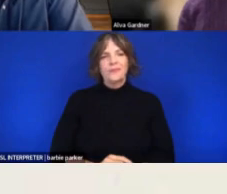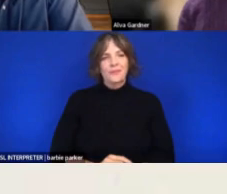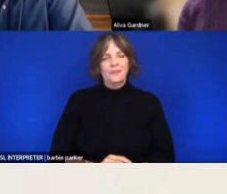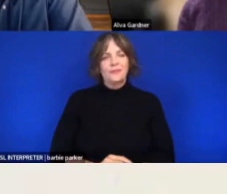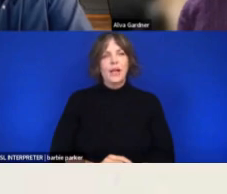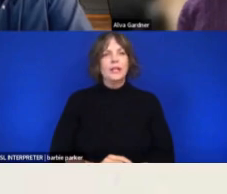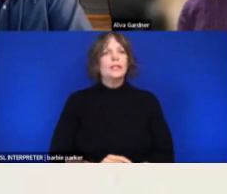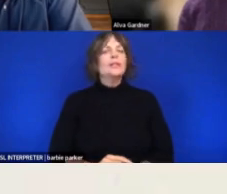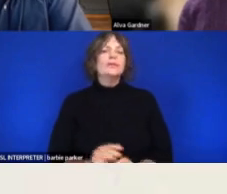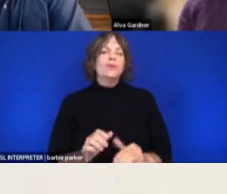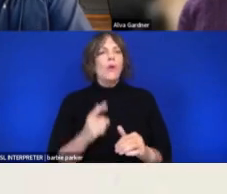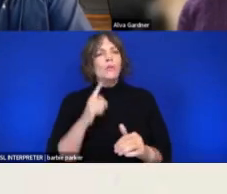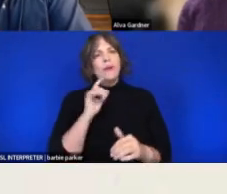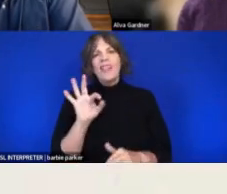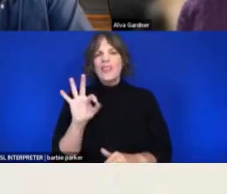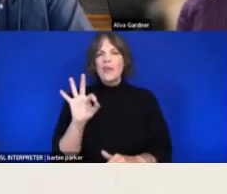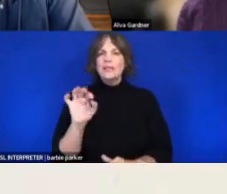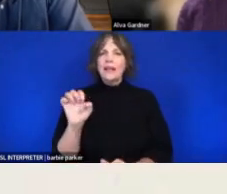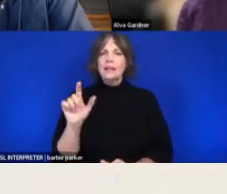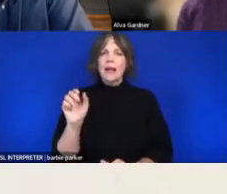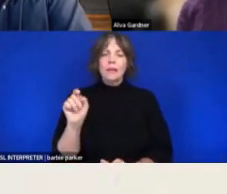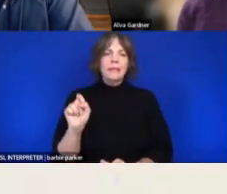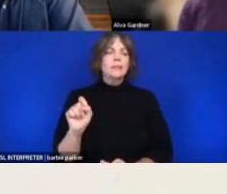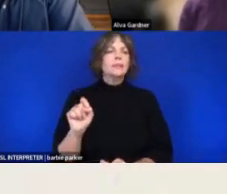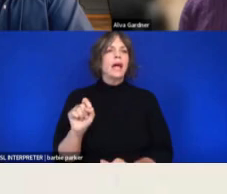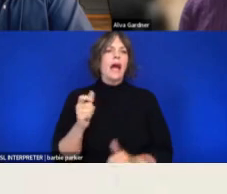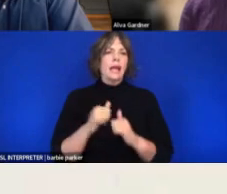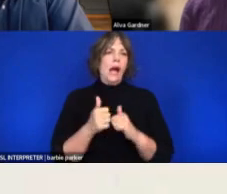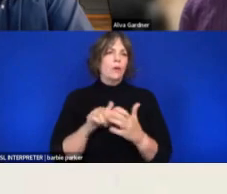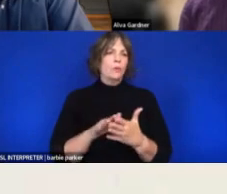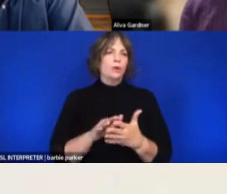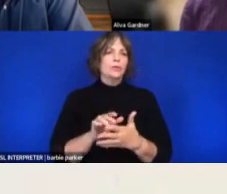really focus on leaders, mission and vision and values and